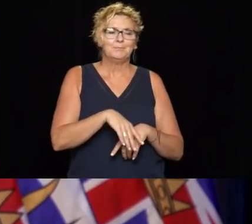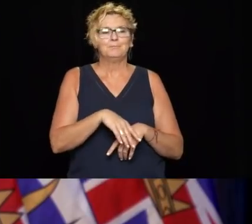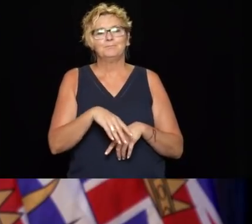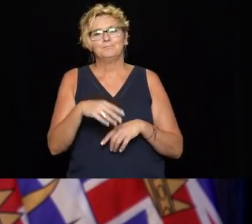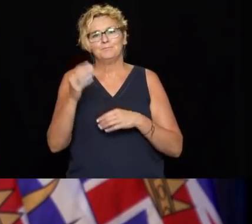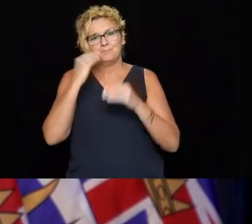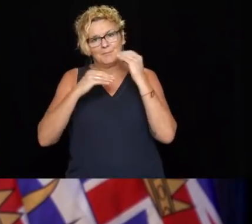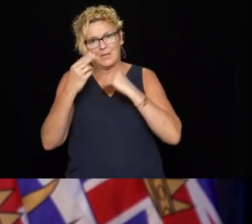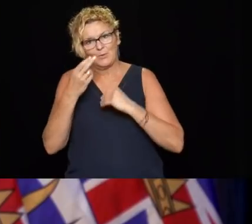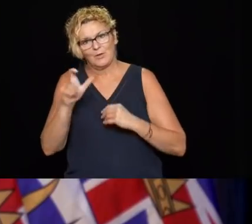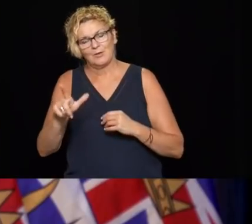Our next question.